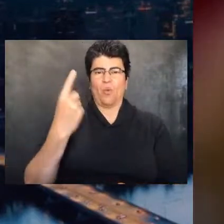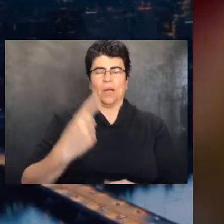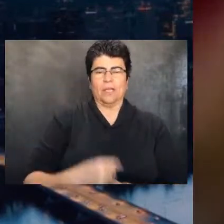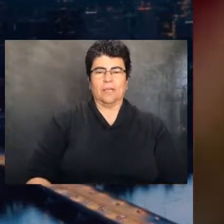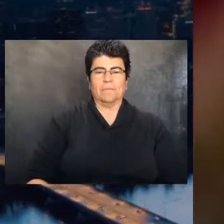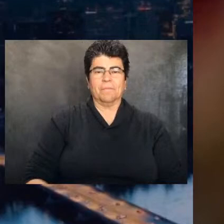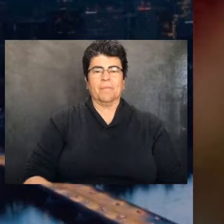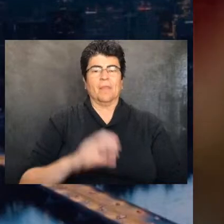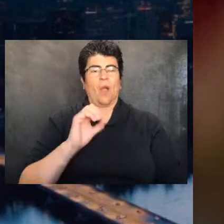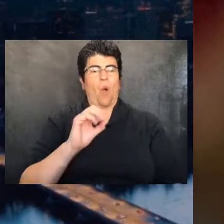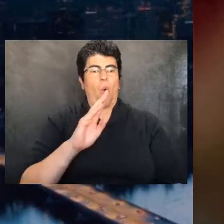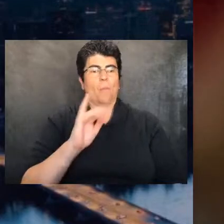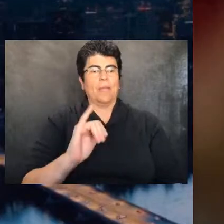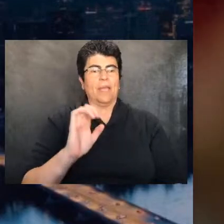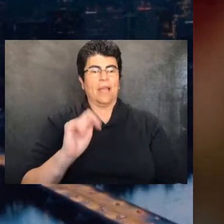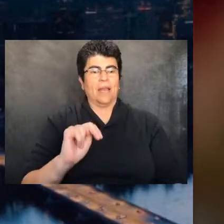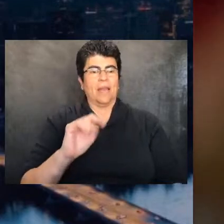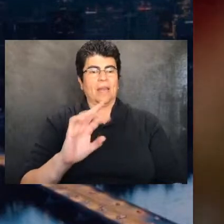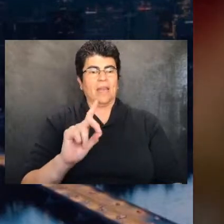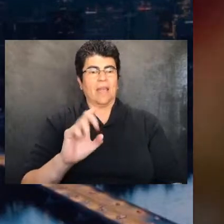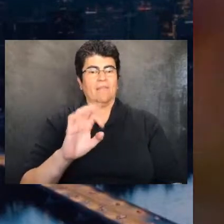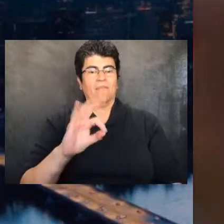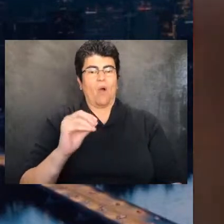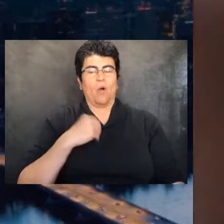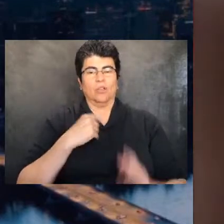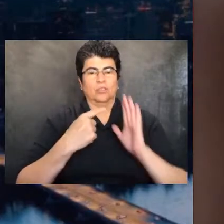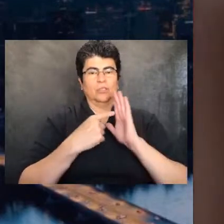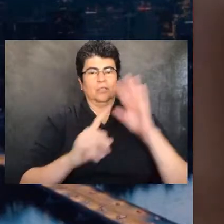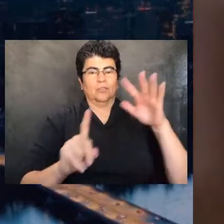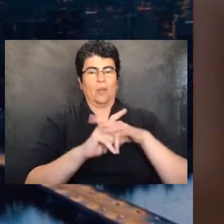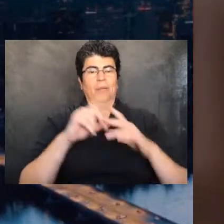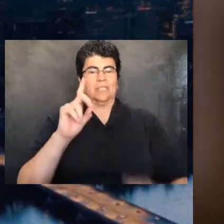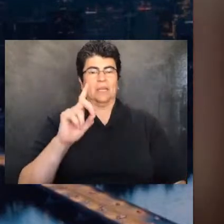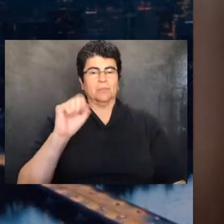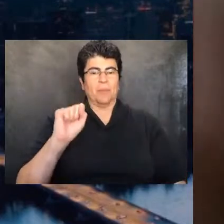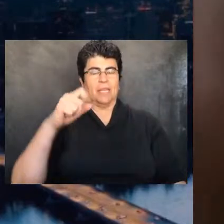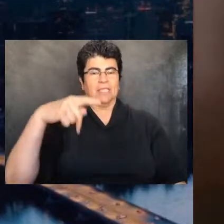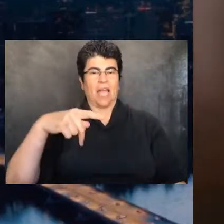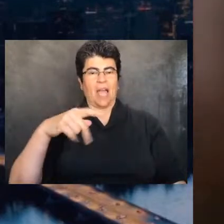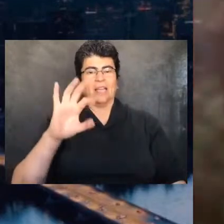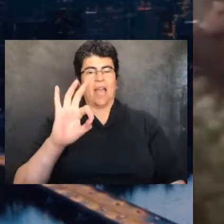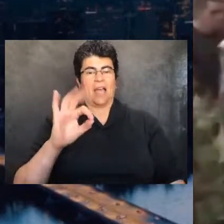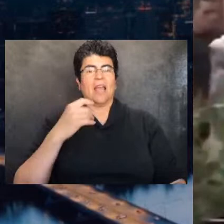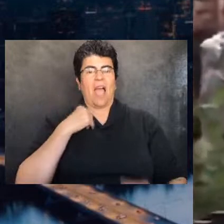Obi Ndefo appeared in "Star Trek: Deep Space Nine" and was a series regular on "Dawson's Creek."